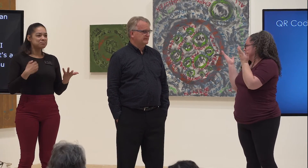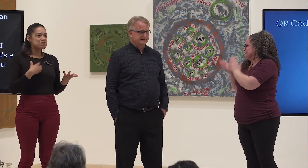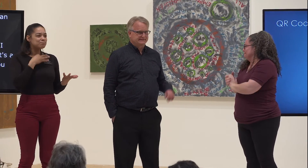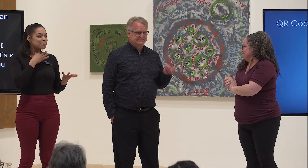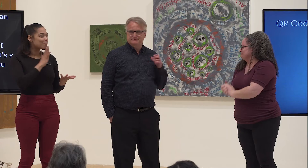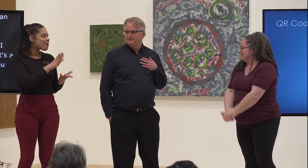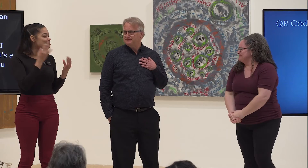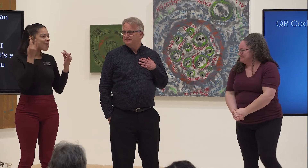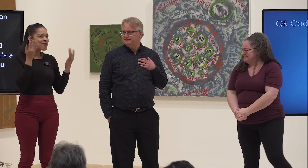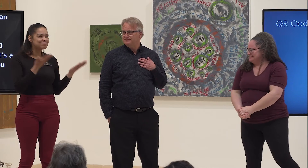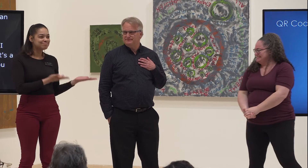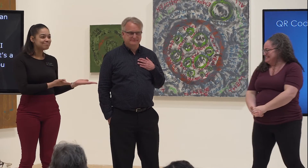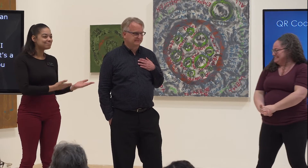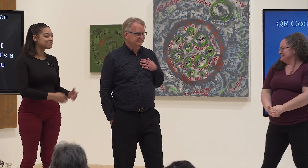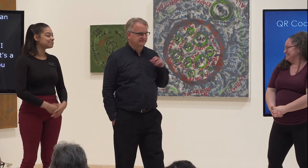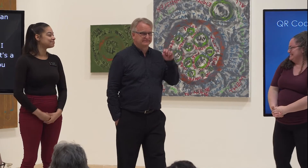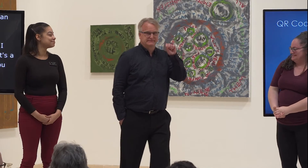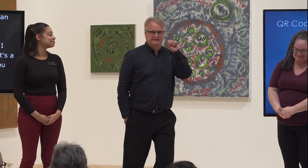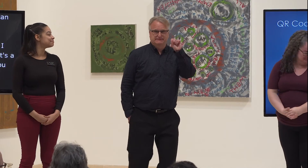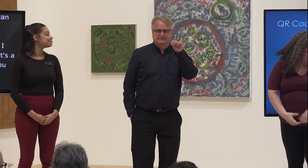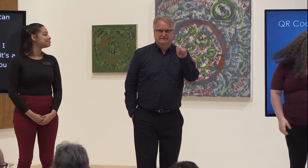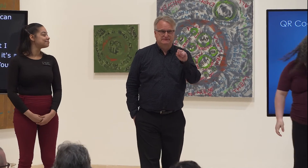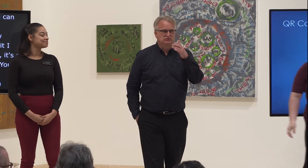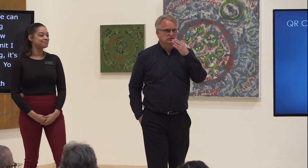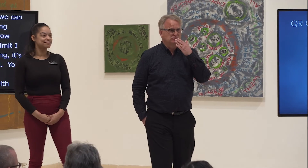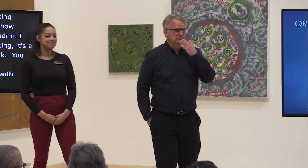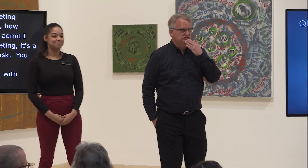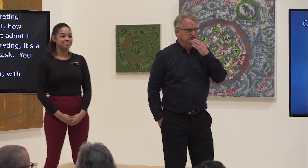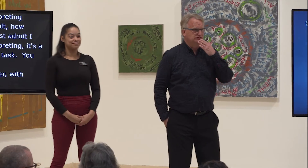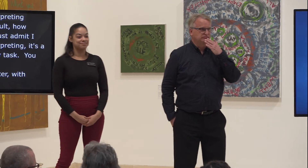that it's much more difficult than I first thought. So, what are your thoughts?